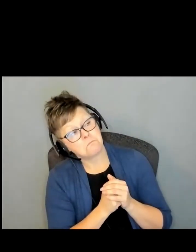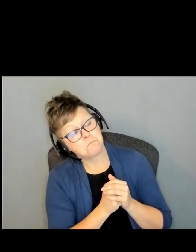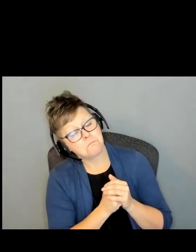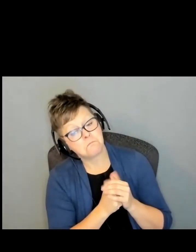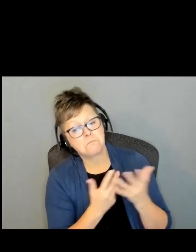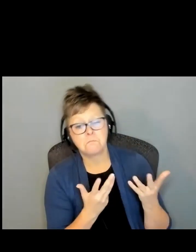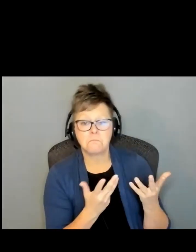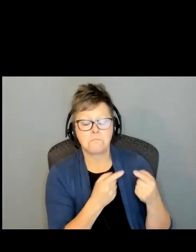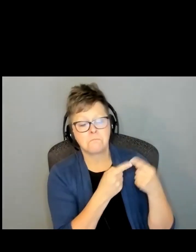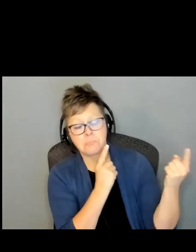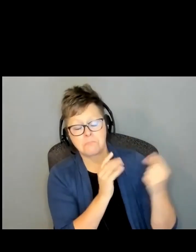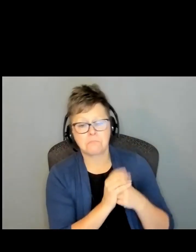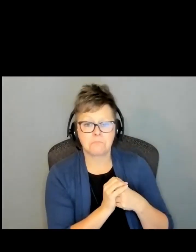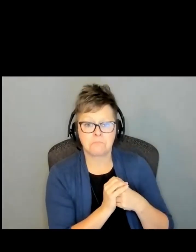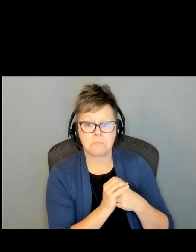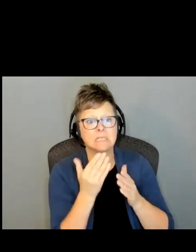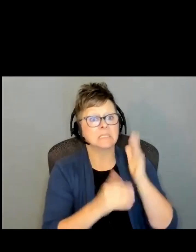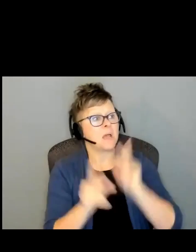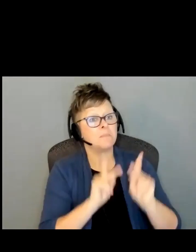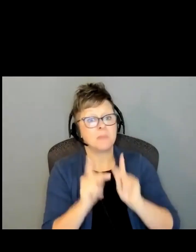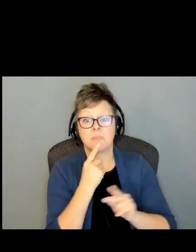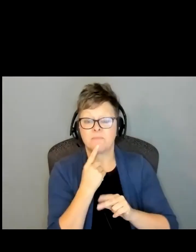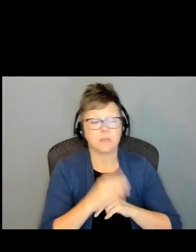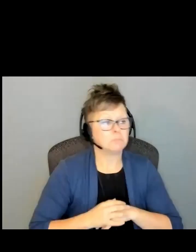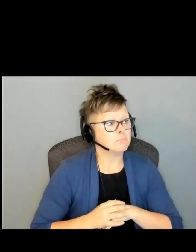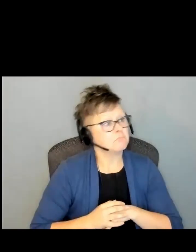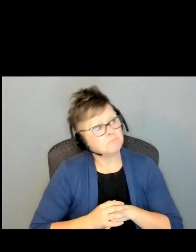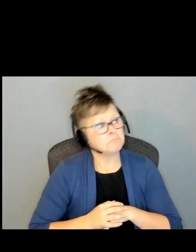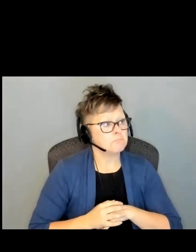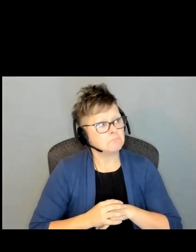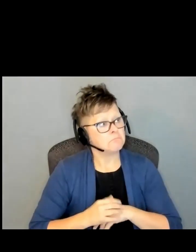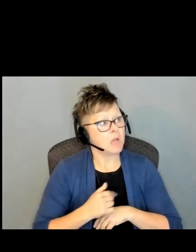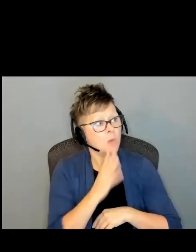And there are some that will maybe play a role of being an advocate or being a mouthpiece.